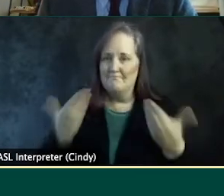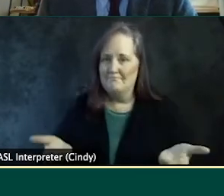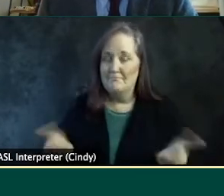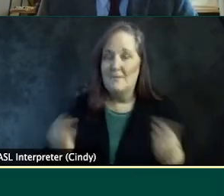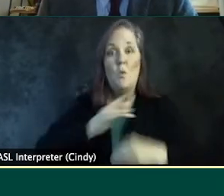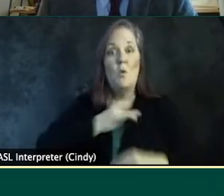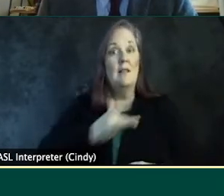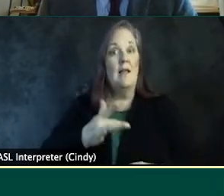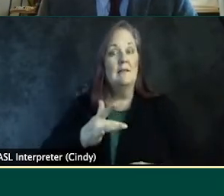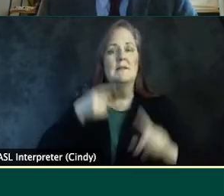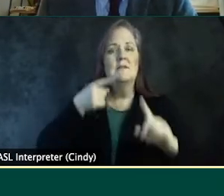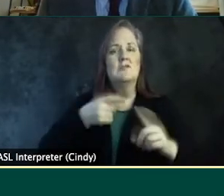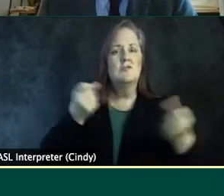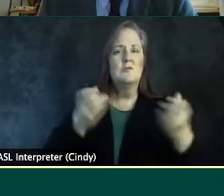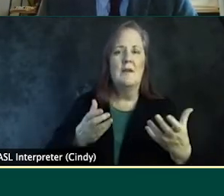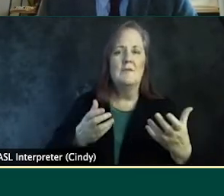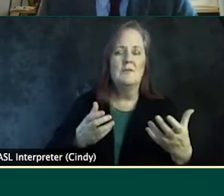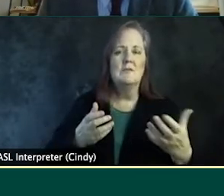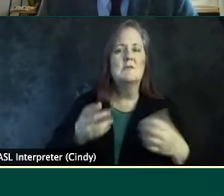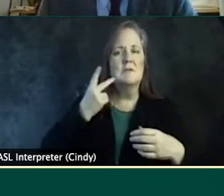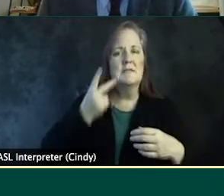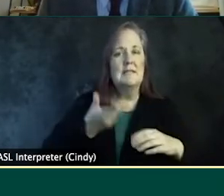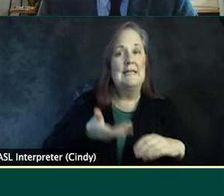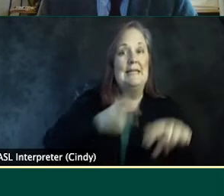New York City is one in particular that has an earnings minimum.